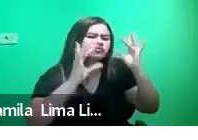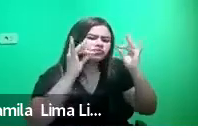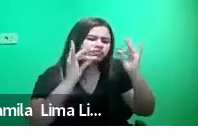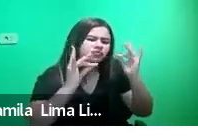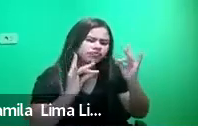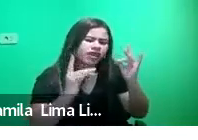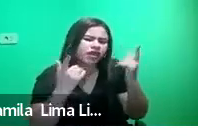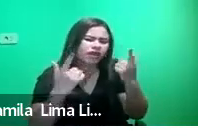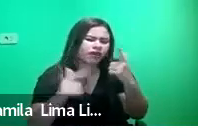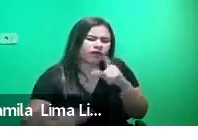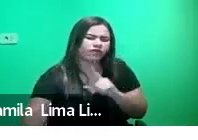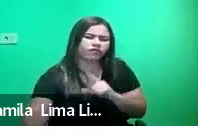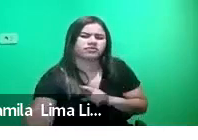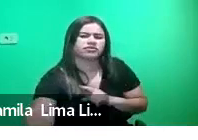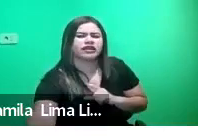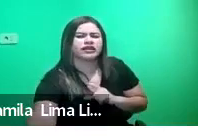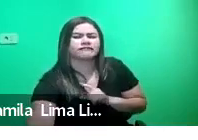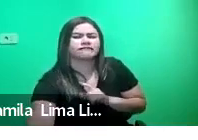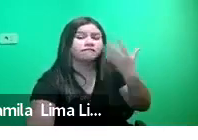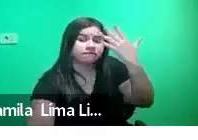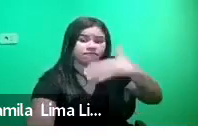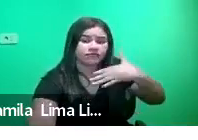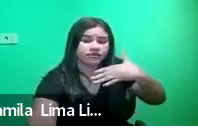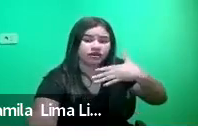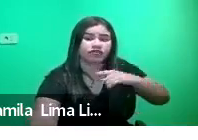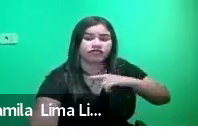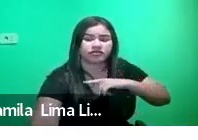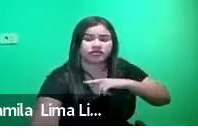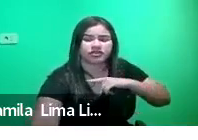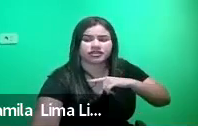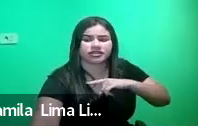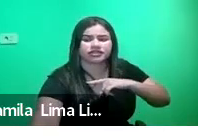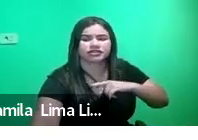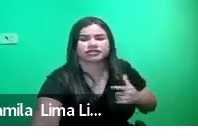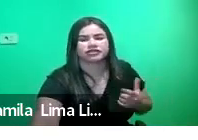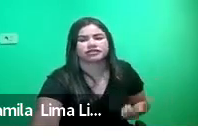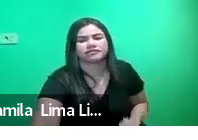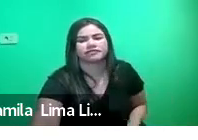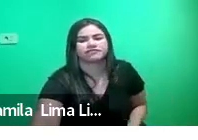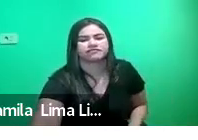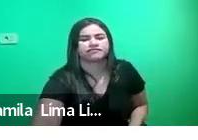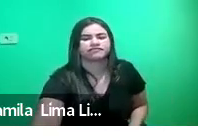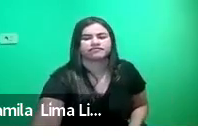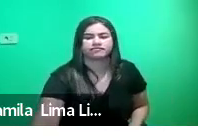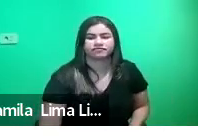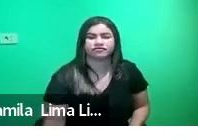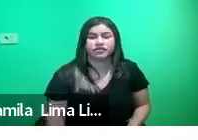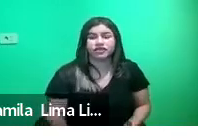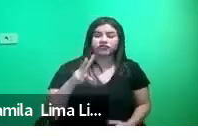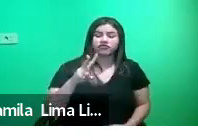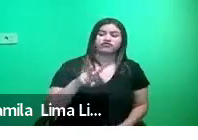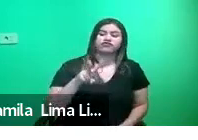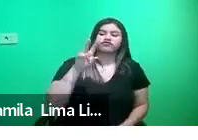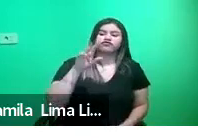Is there evidence for Is there evidence for it ? now ? now, Vaguetsky, in now, Vaguetsky, in the text in question n question question?